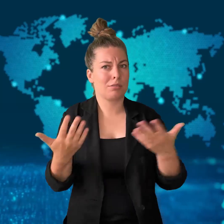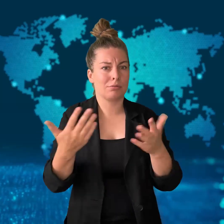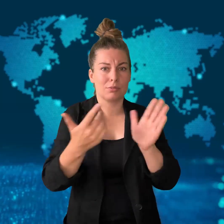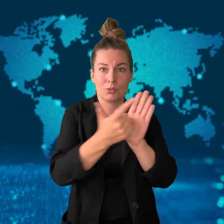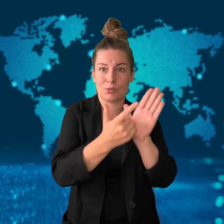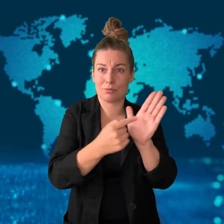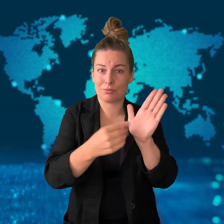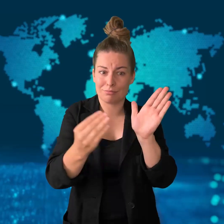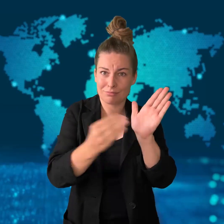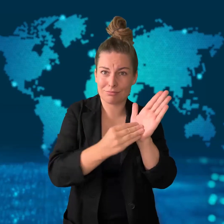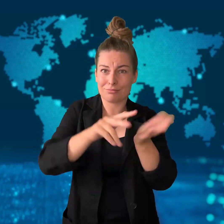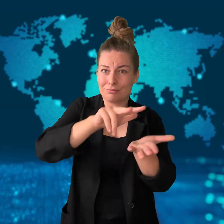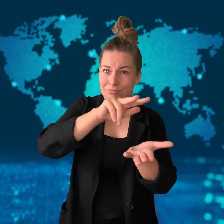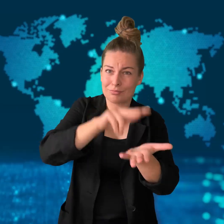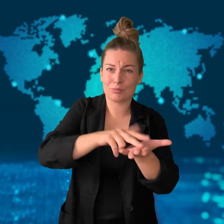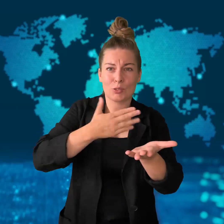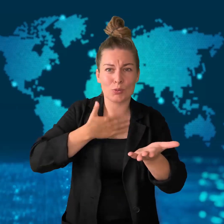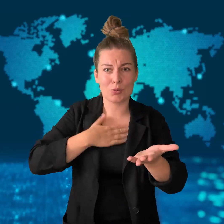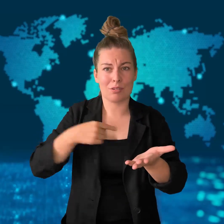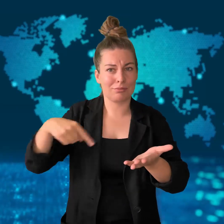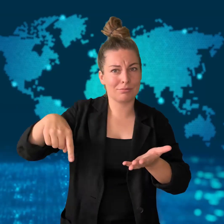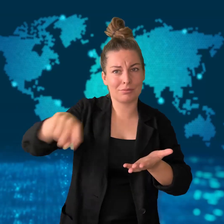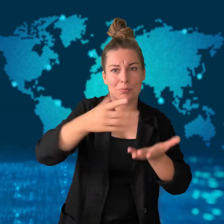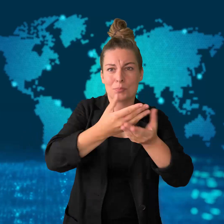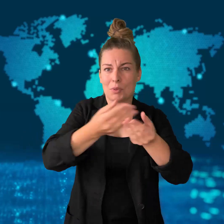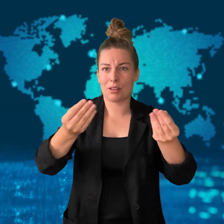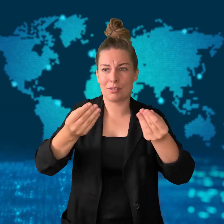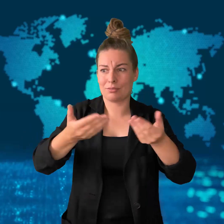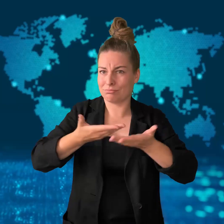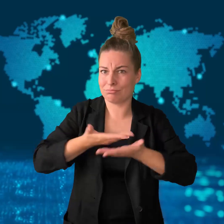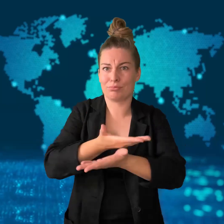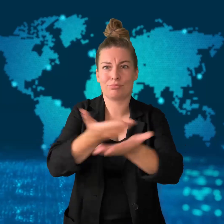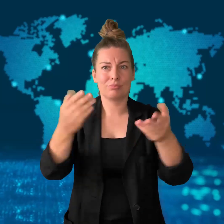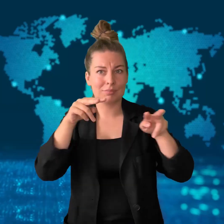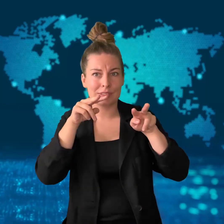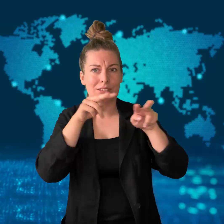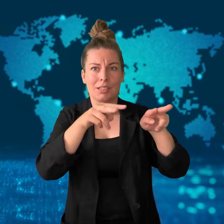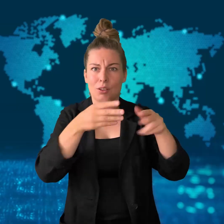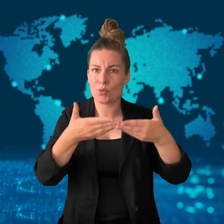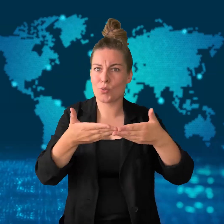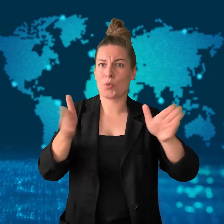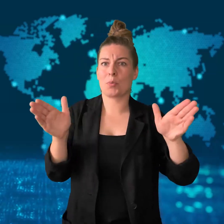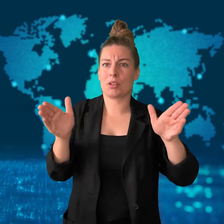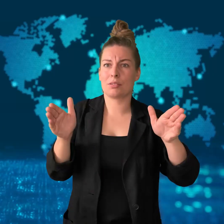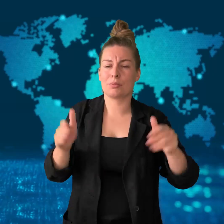public recognition for the bill.